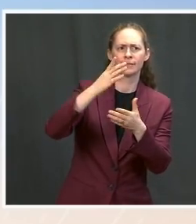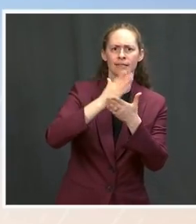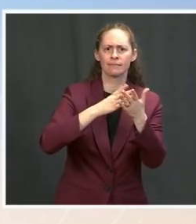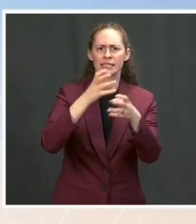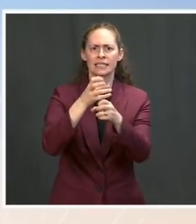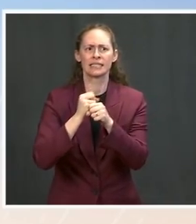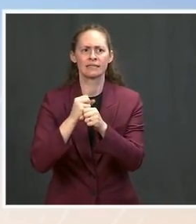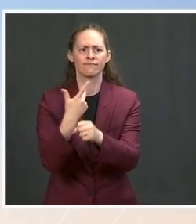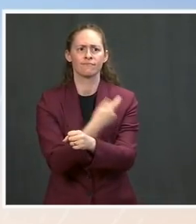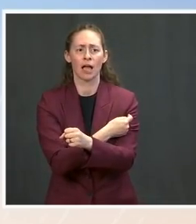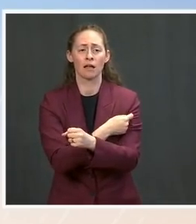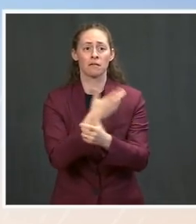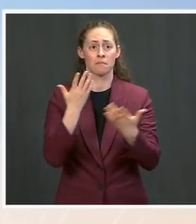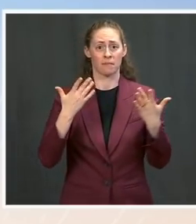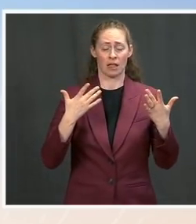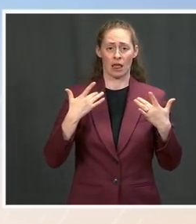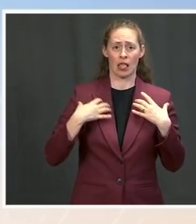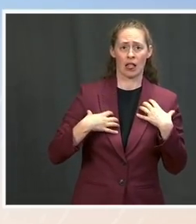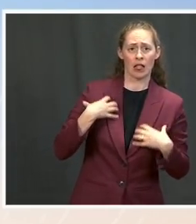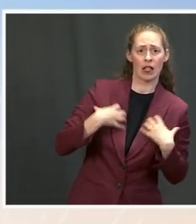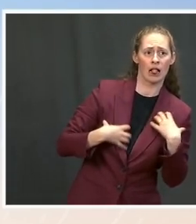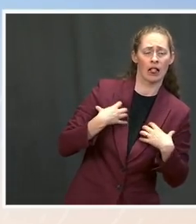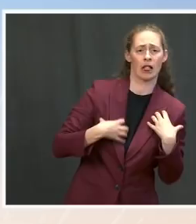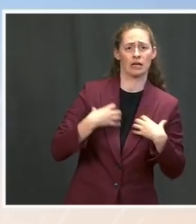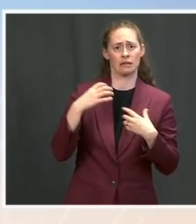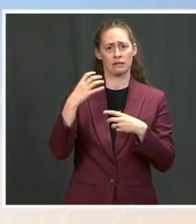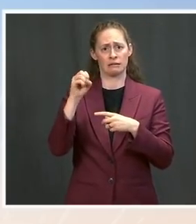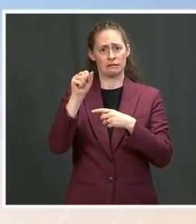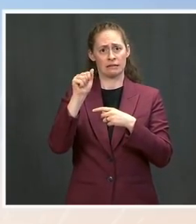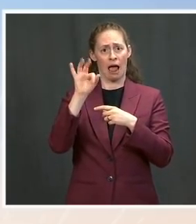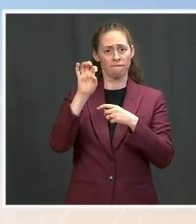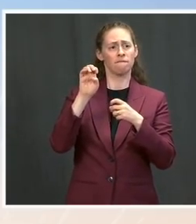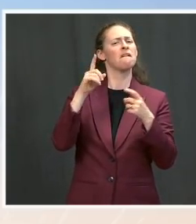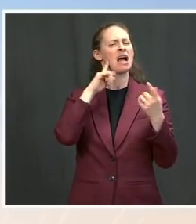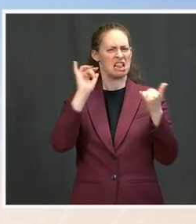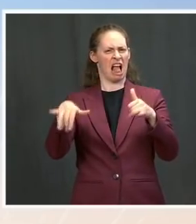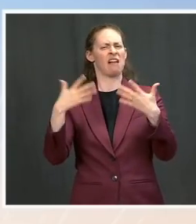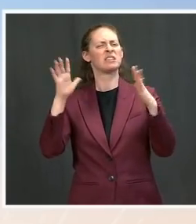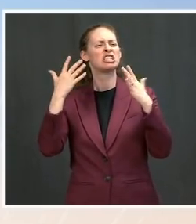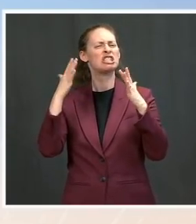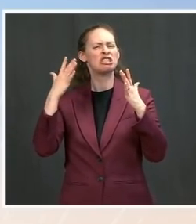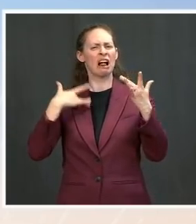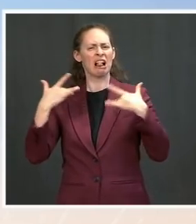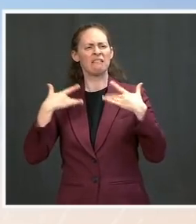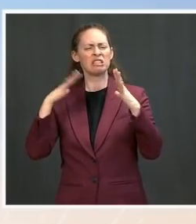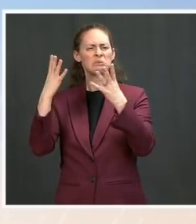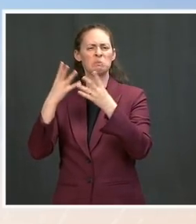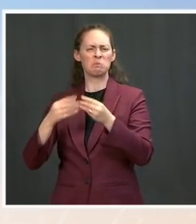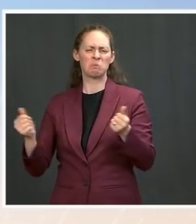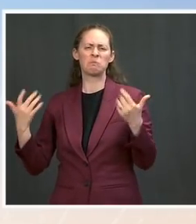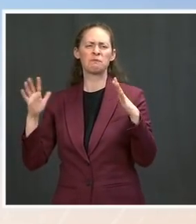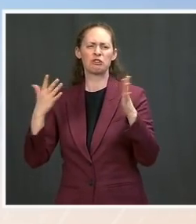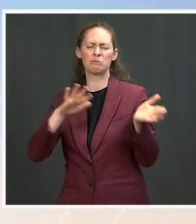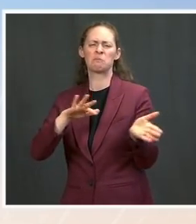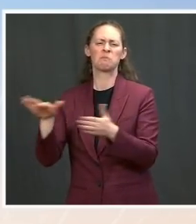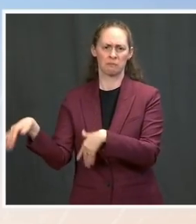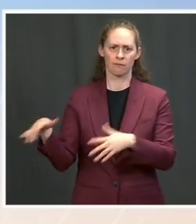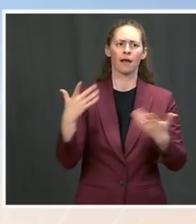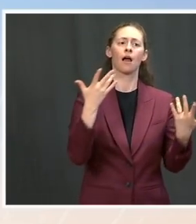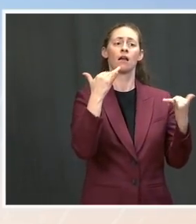though we've seen improvements in confidence levels. It can also mean where do you get a vaccine, which is why we've invested so heavily -- and the President will talk about this today --